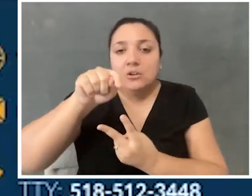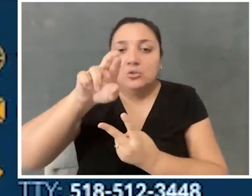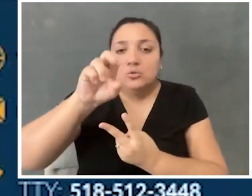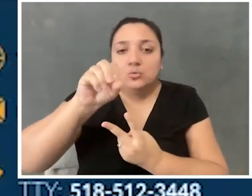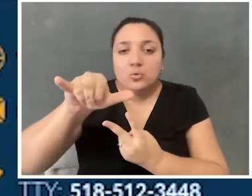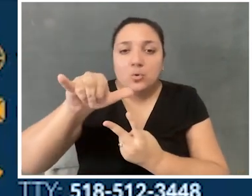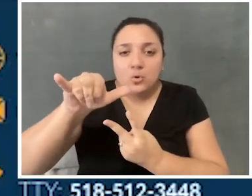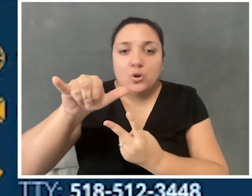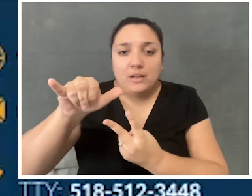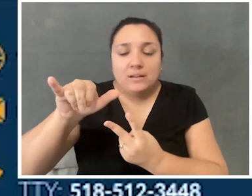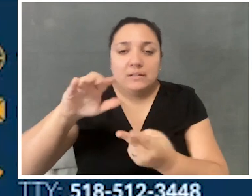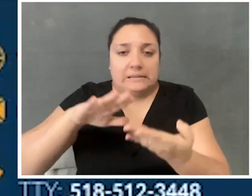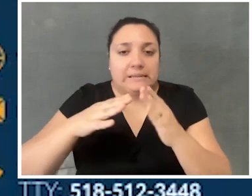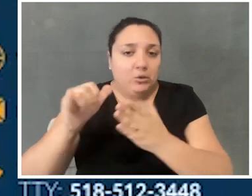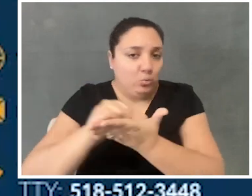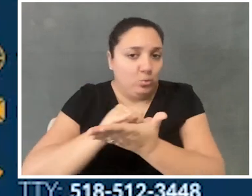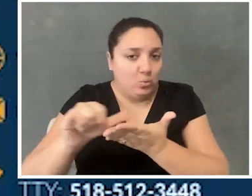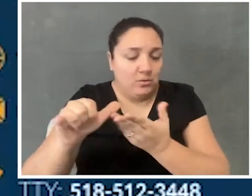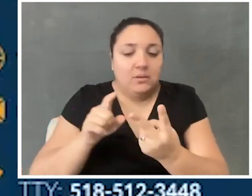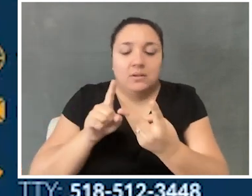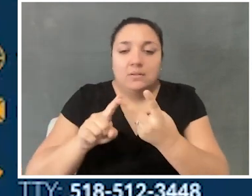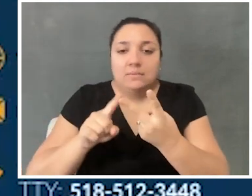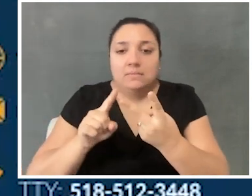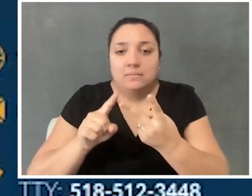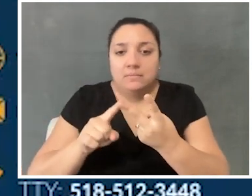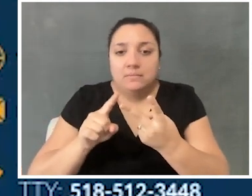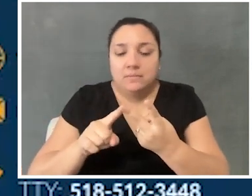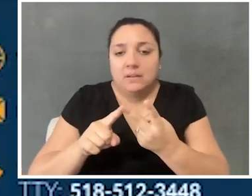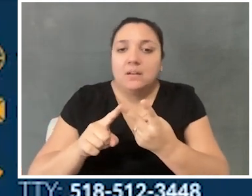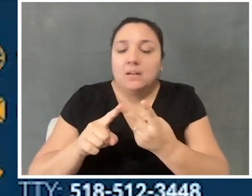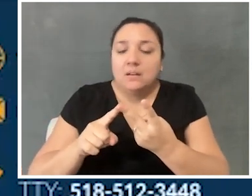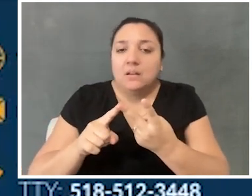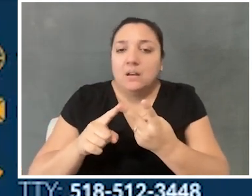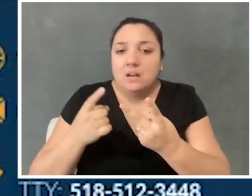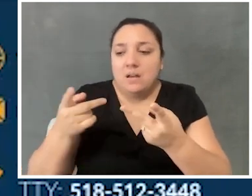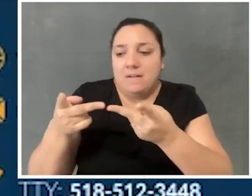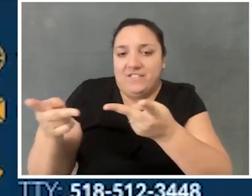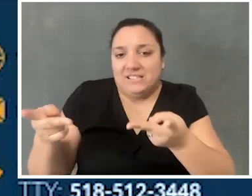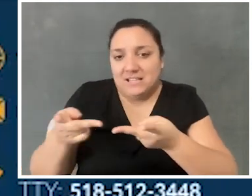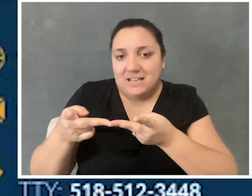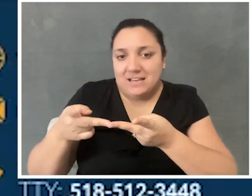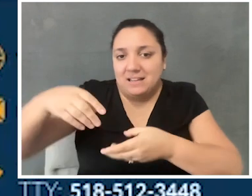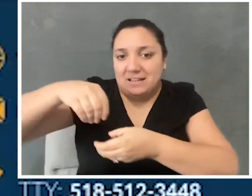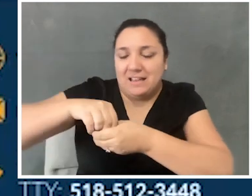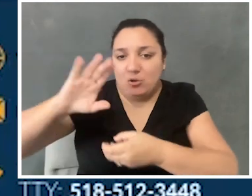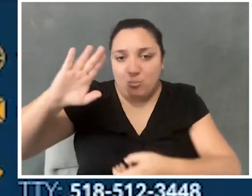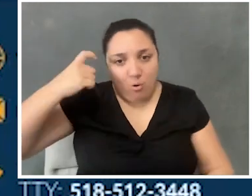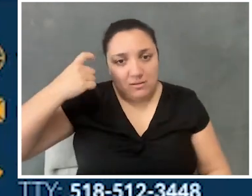and the other is against a facility in the Bronx. And it's about sidewalk access,